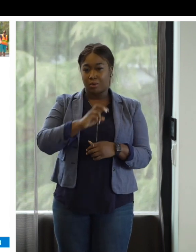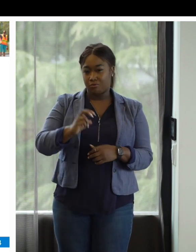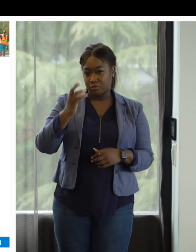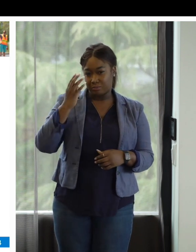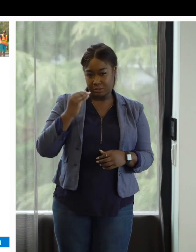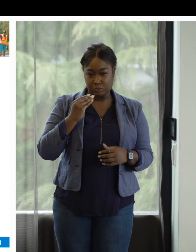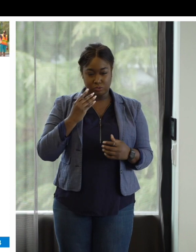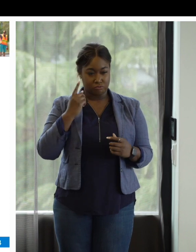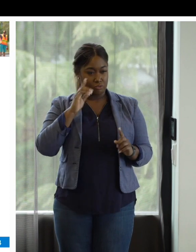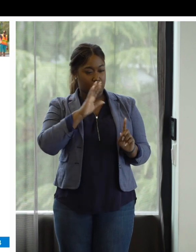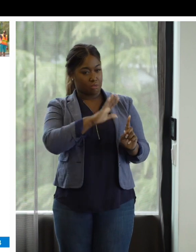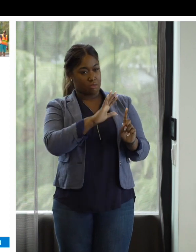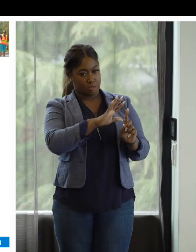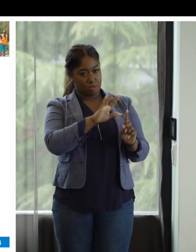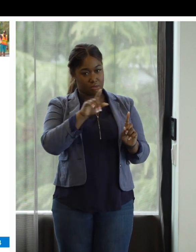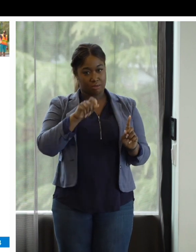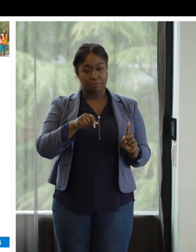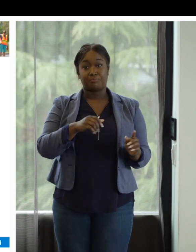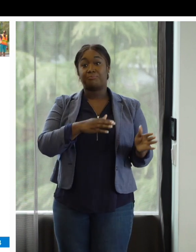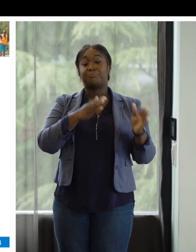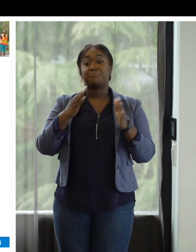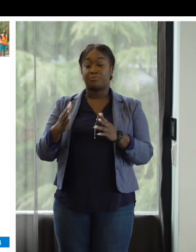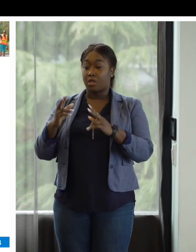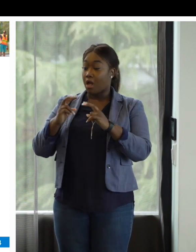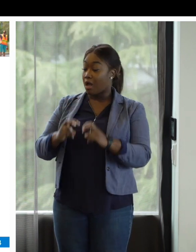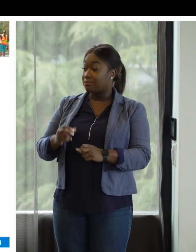also looked at safety. And this is where the connected